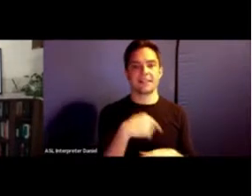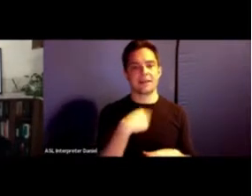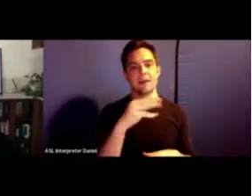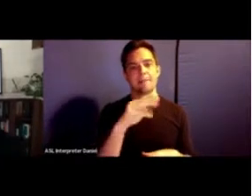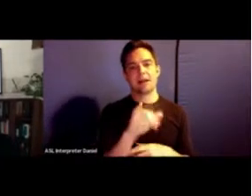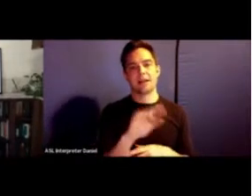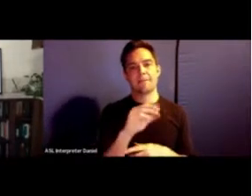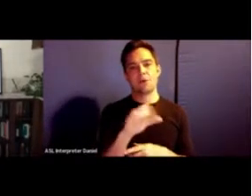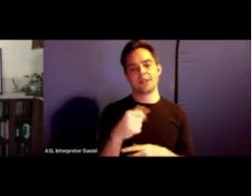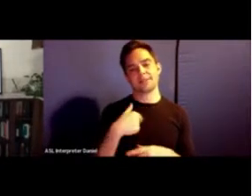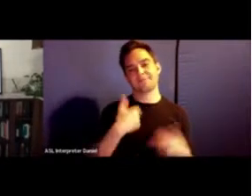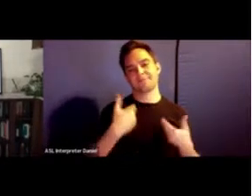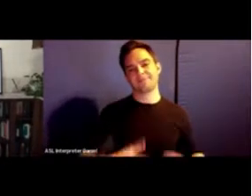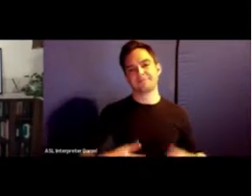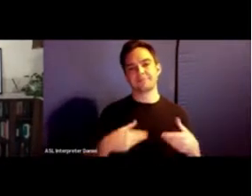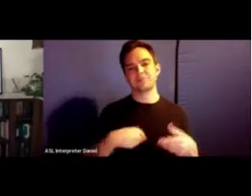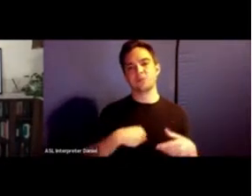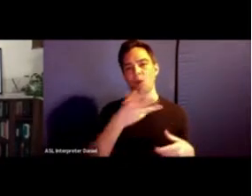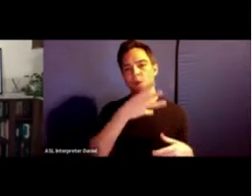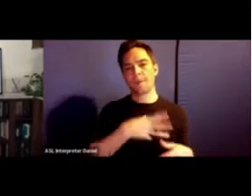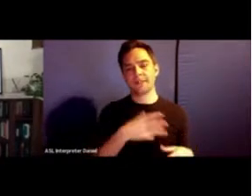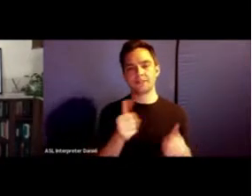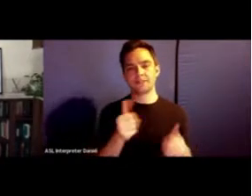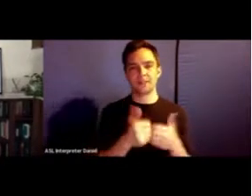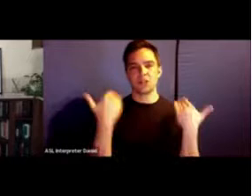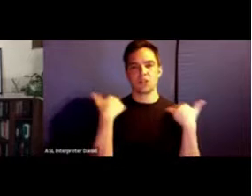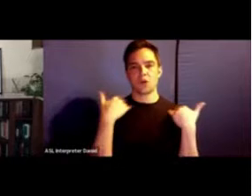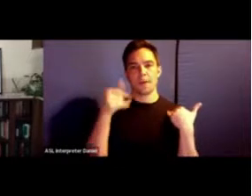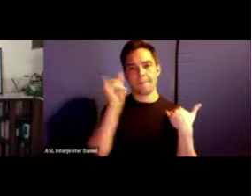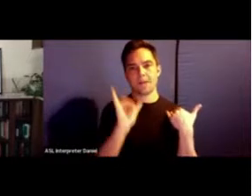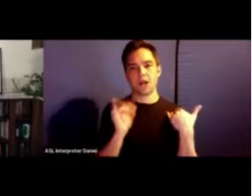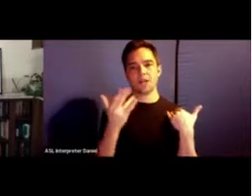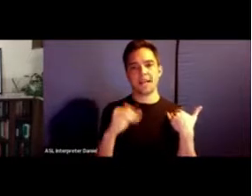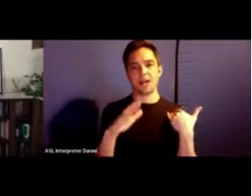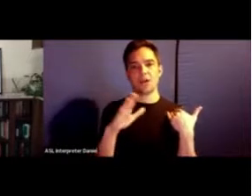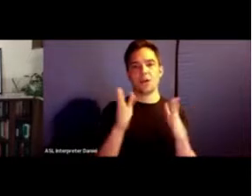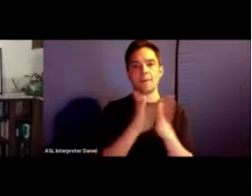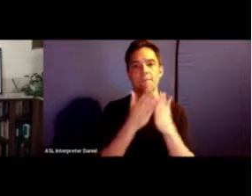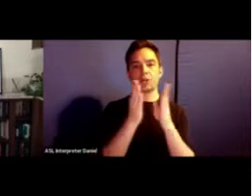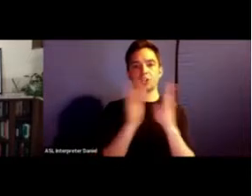am a white woman with short blonde hair, and I have a bookshelf and a floral curtain